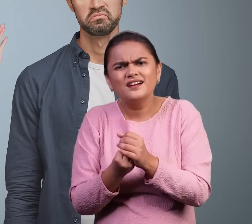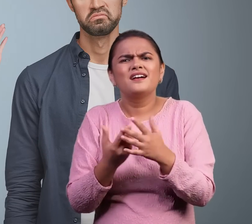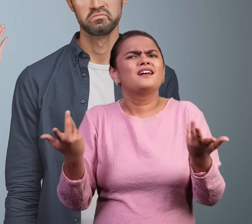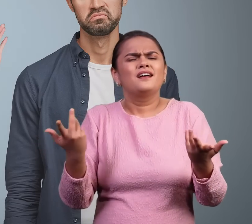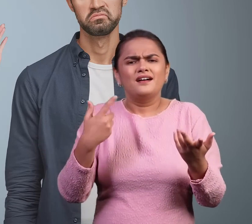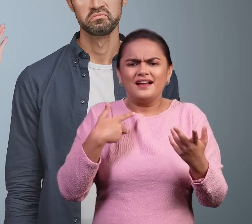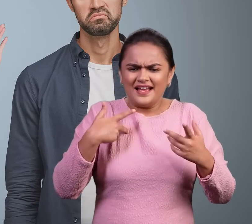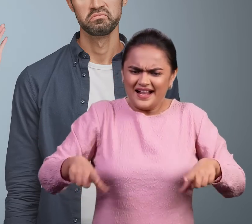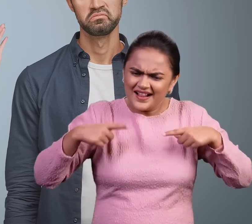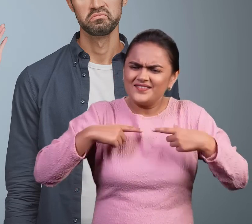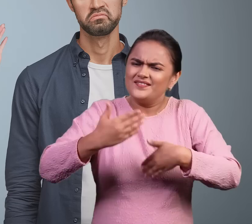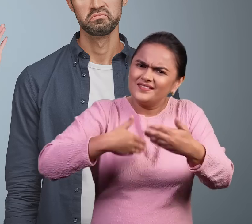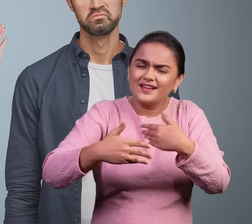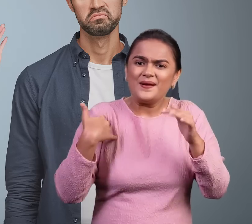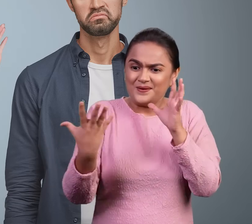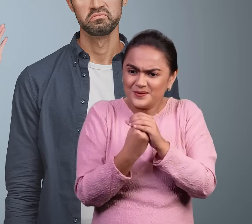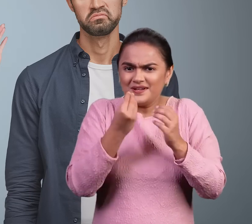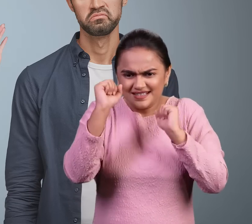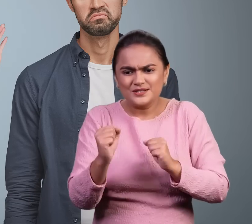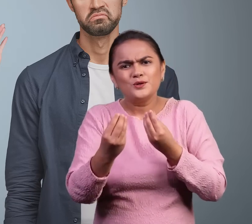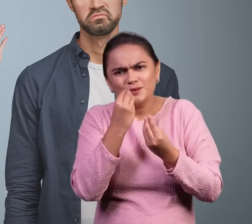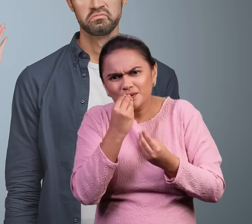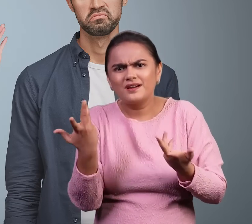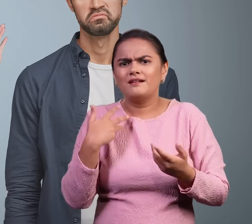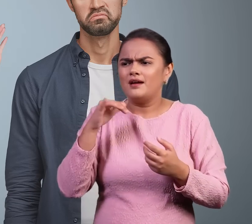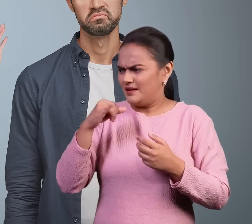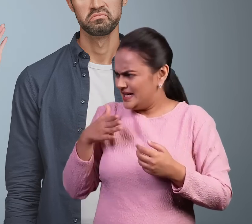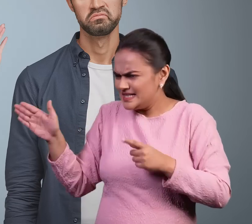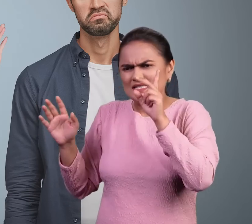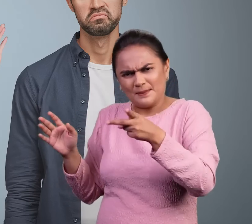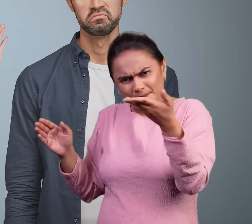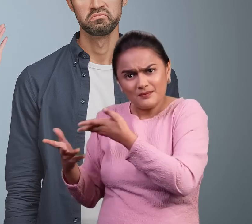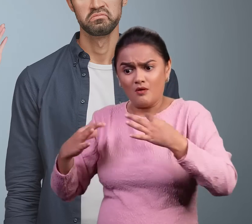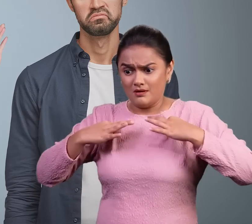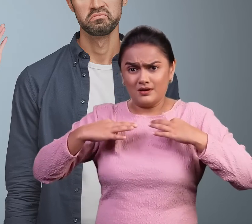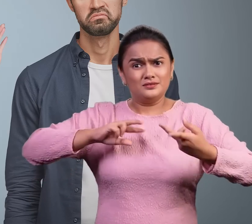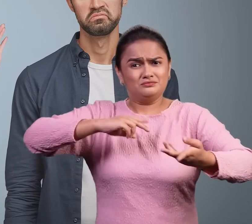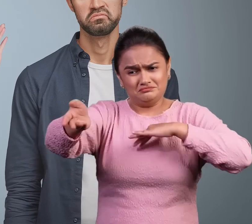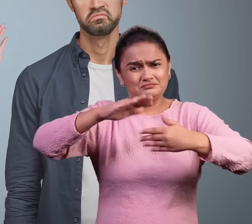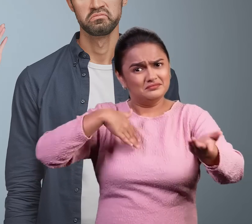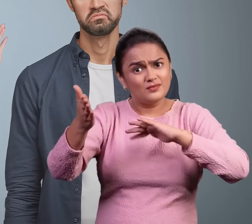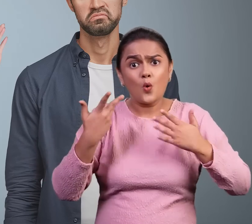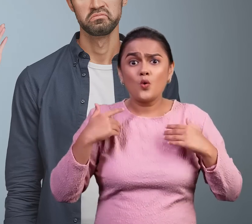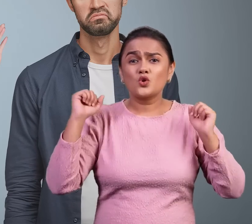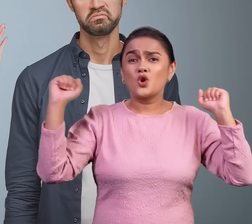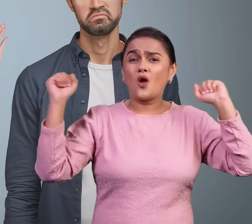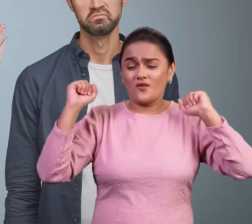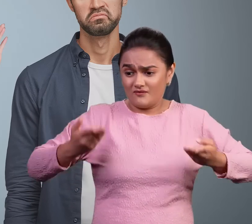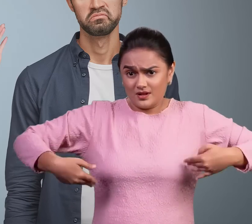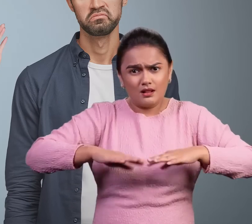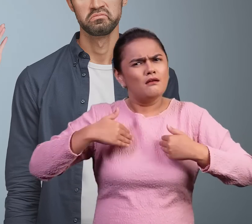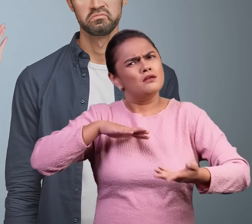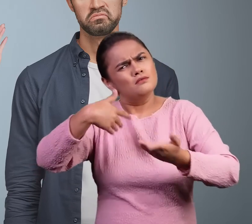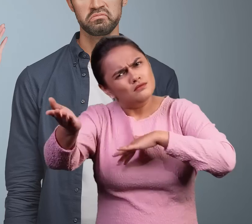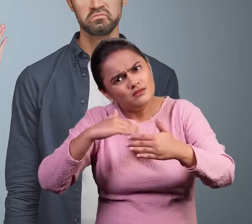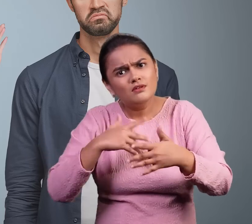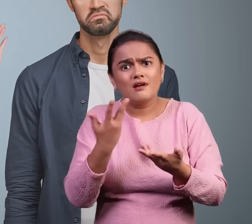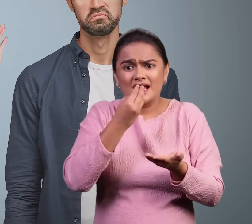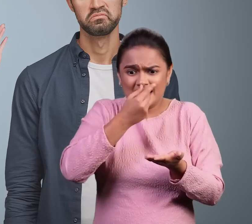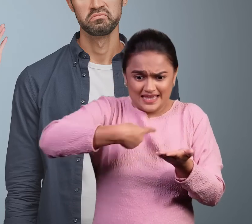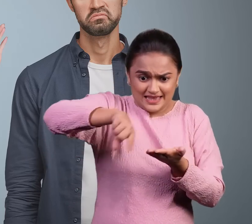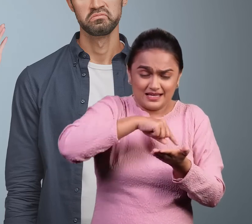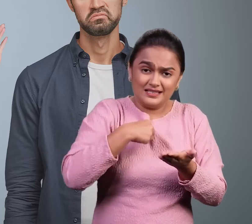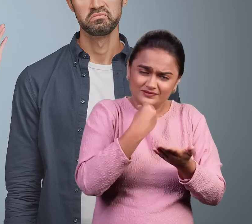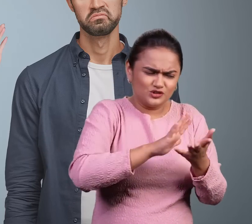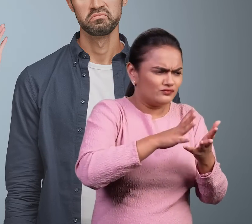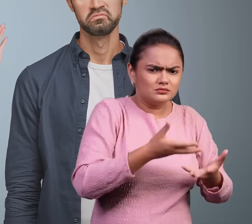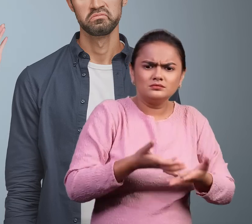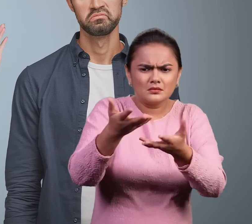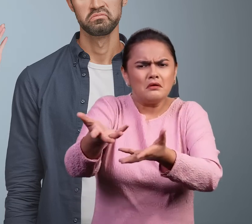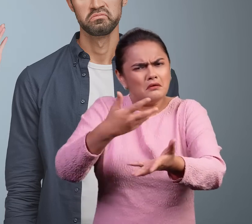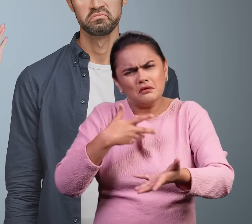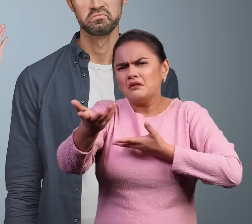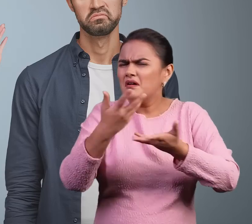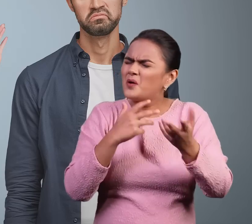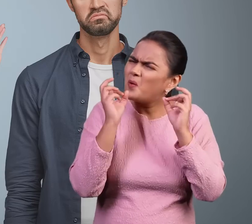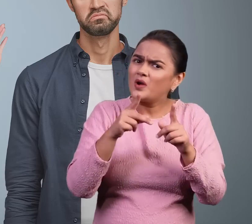HIV does not transmit by living together, sharing food, washroom, clothes, towel or plate.